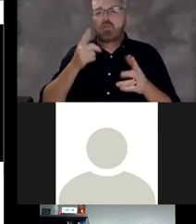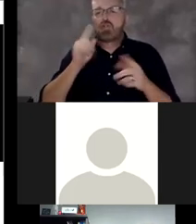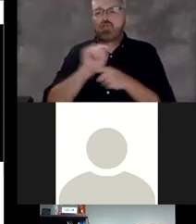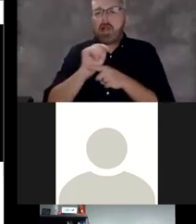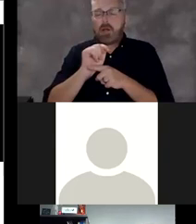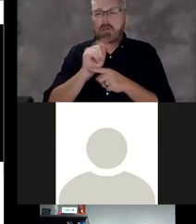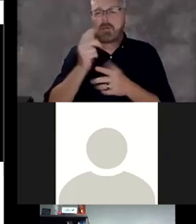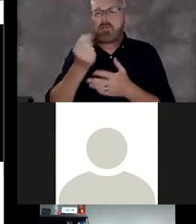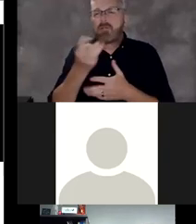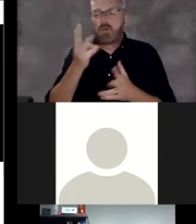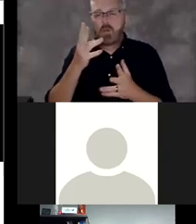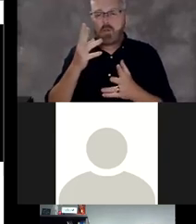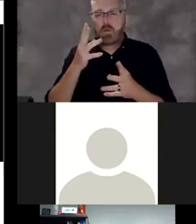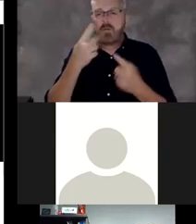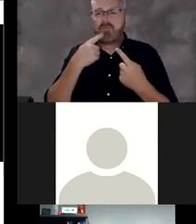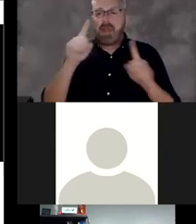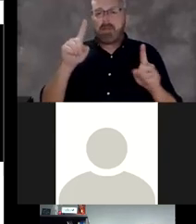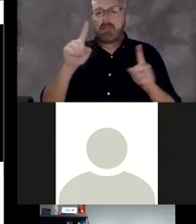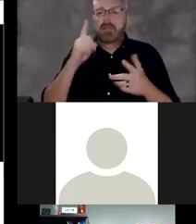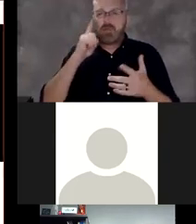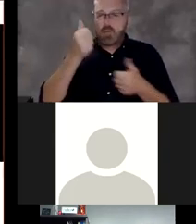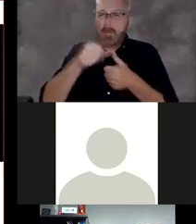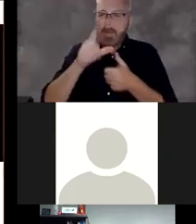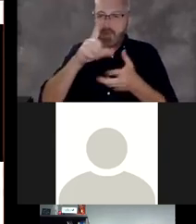CASES HAVING TO DO WITH OLYMPIC ATHLETES PROBABLY WERE PART OF